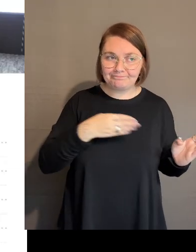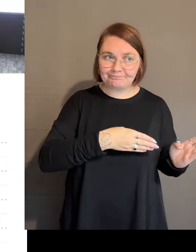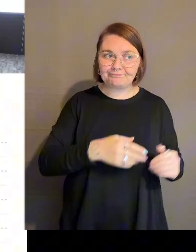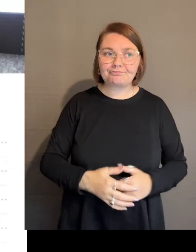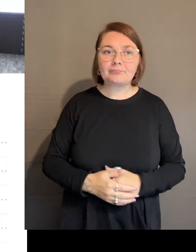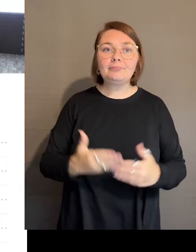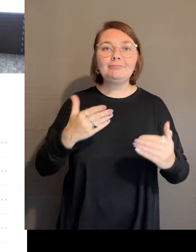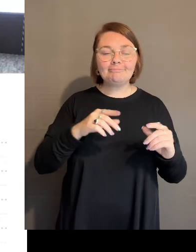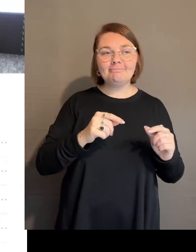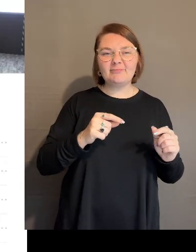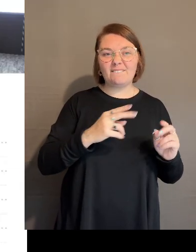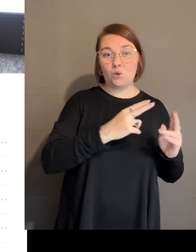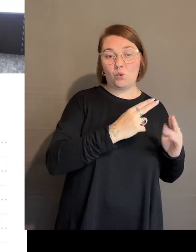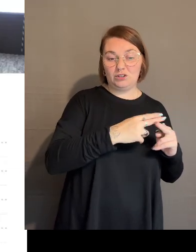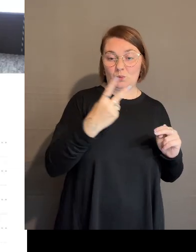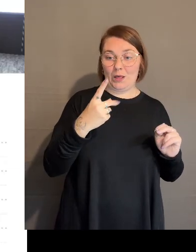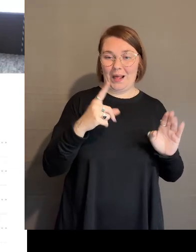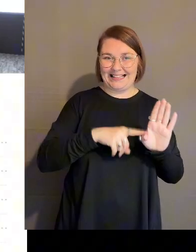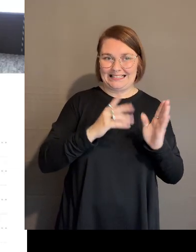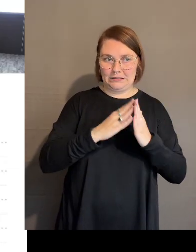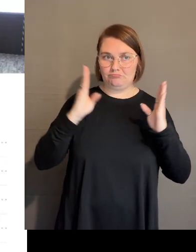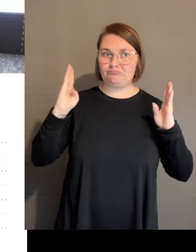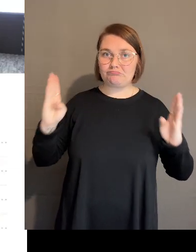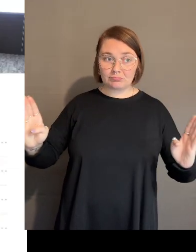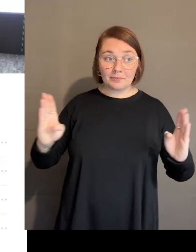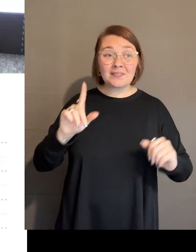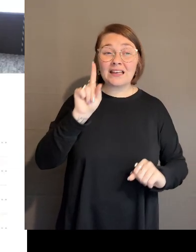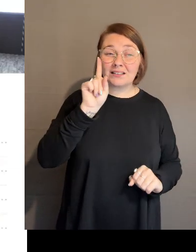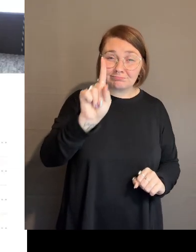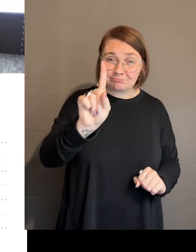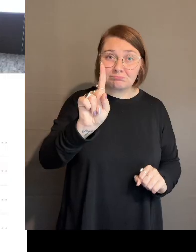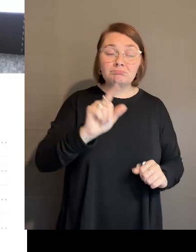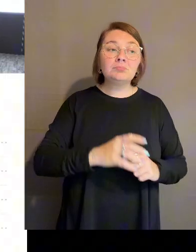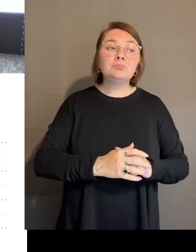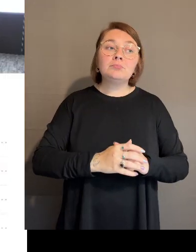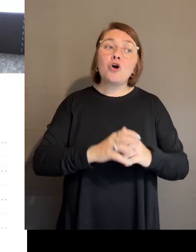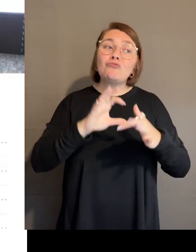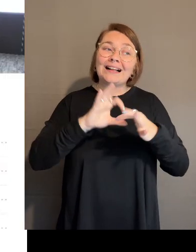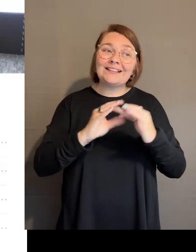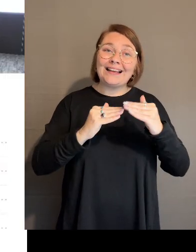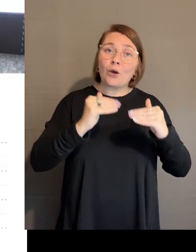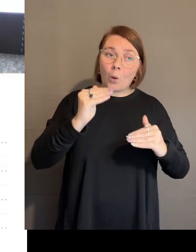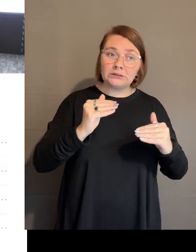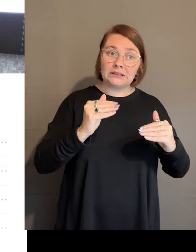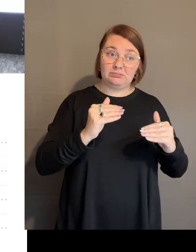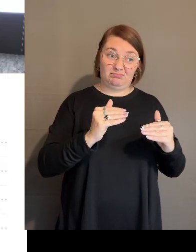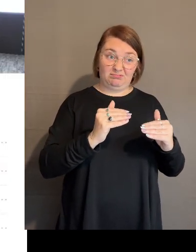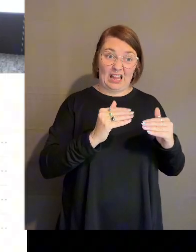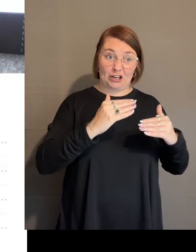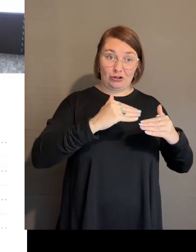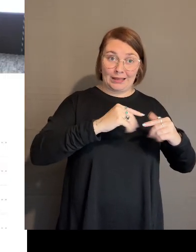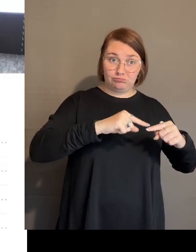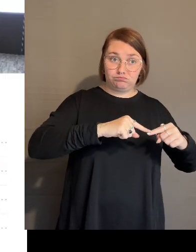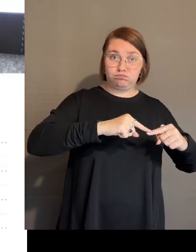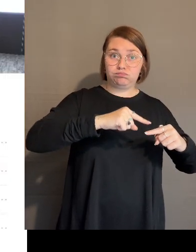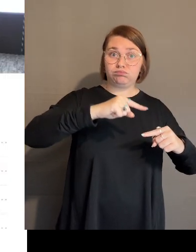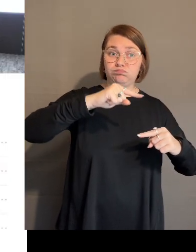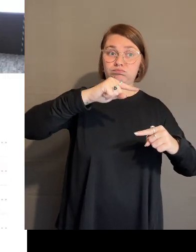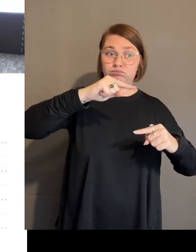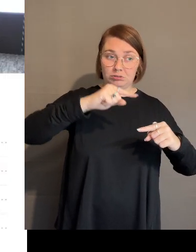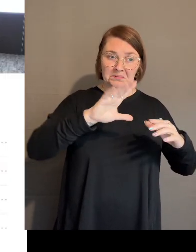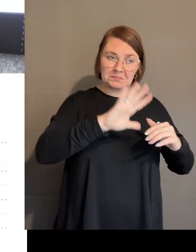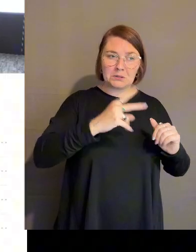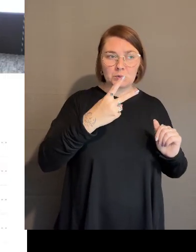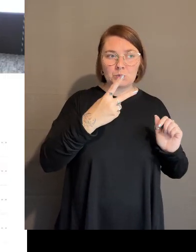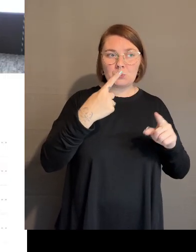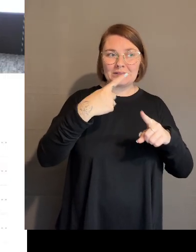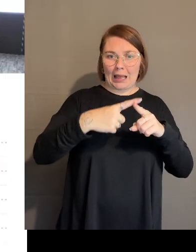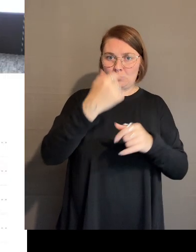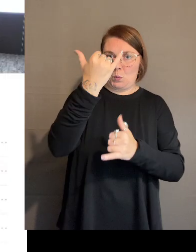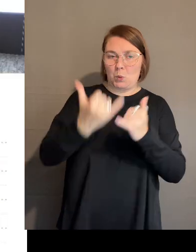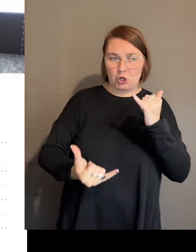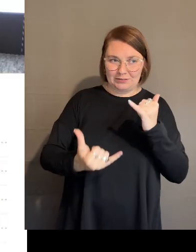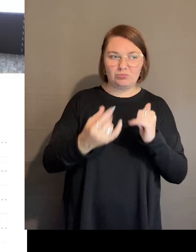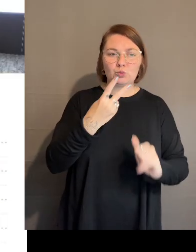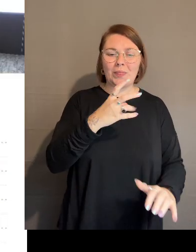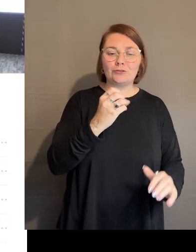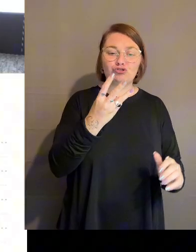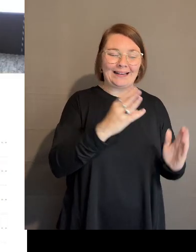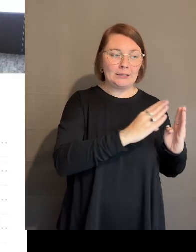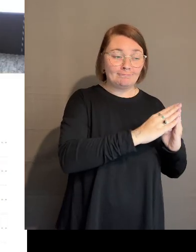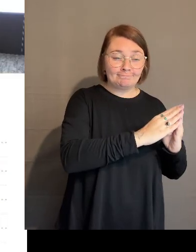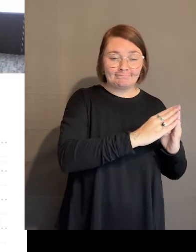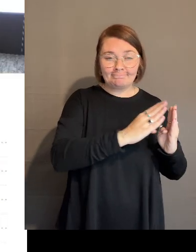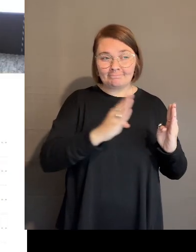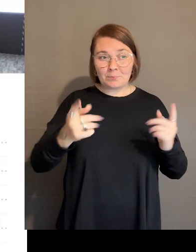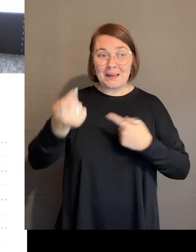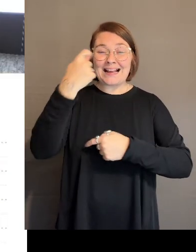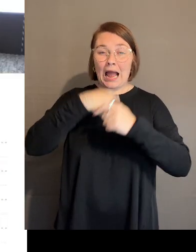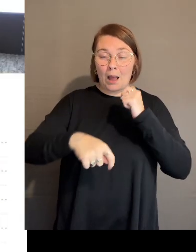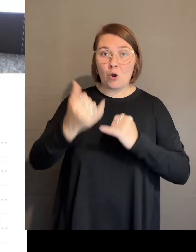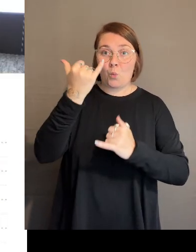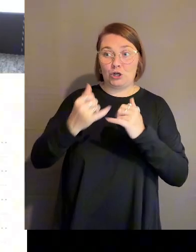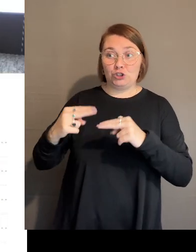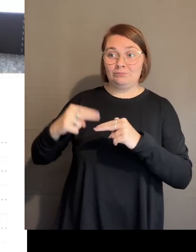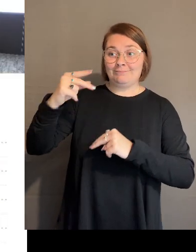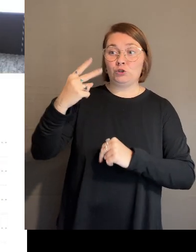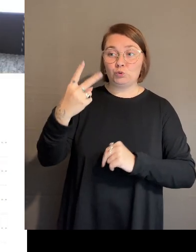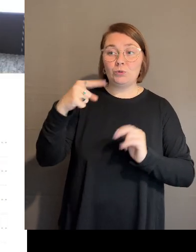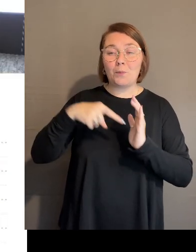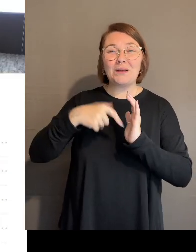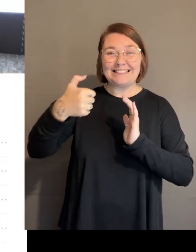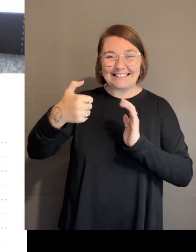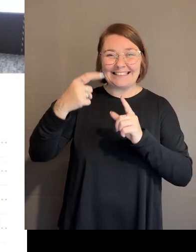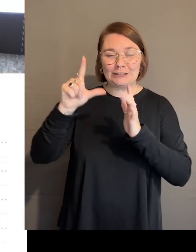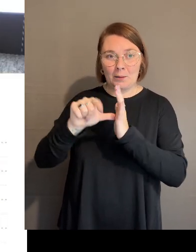Across the 21 years. However, relative inequalities in Europe widened over time, increasing from around 2 times higher in 2003 to around 2.6 times higher in 2023.